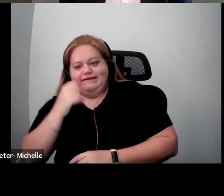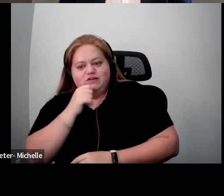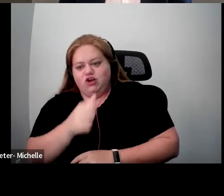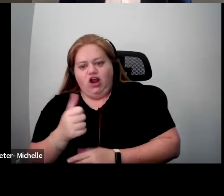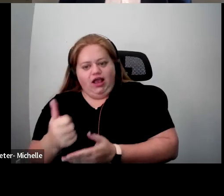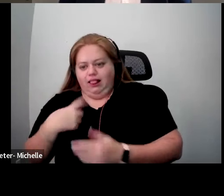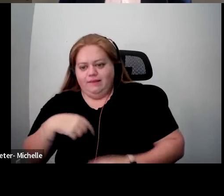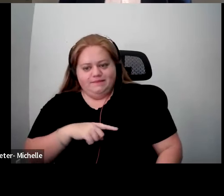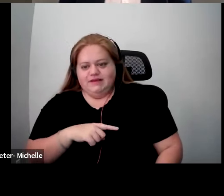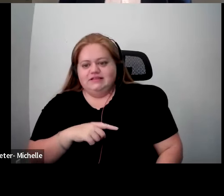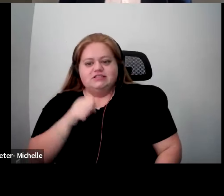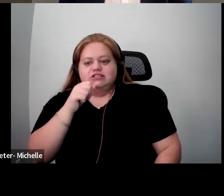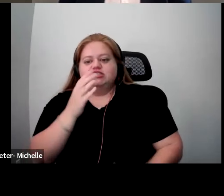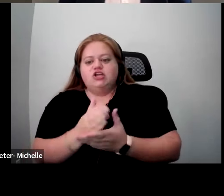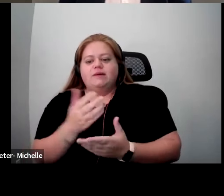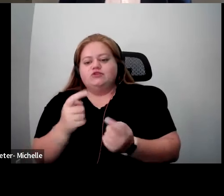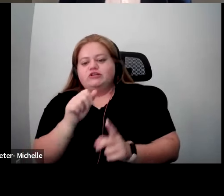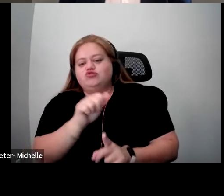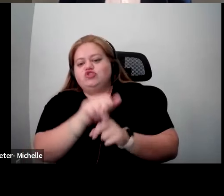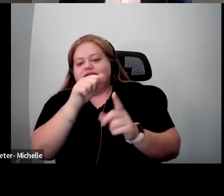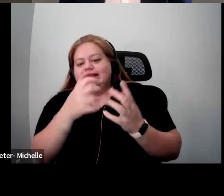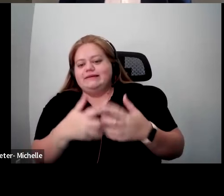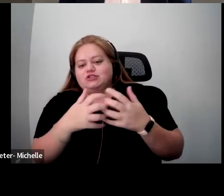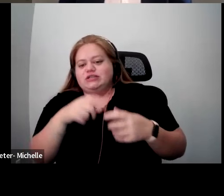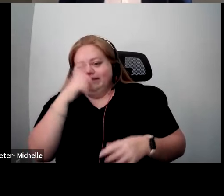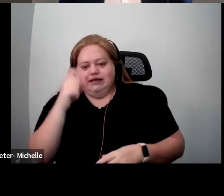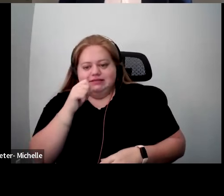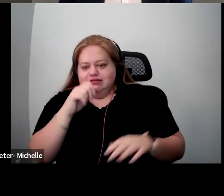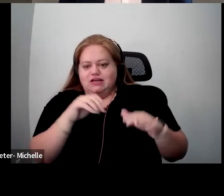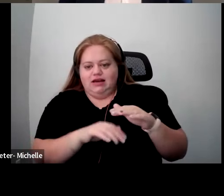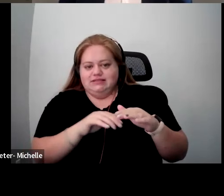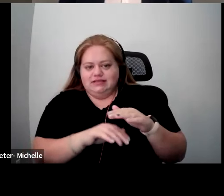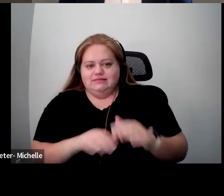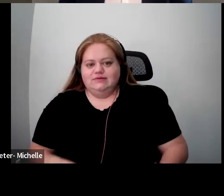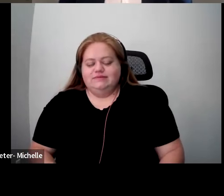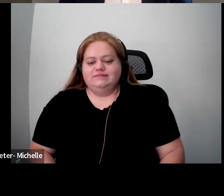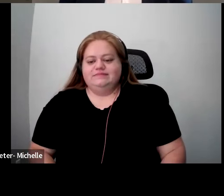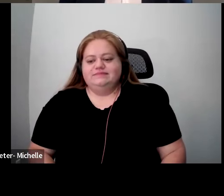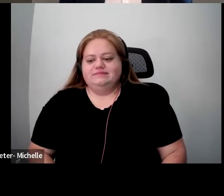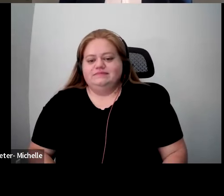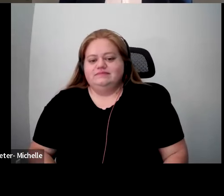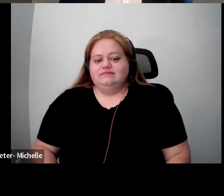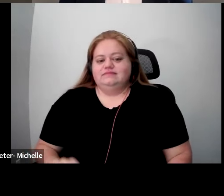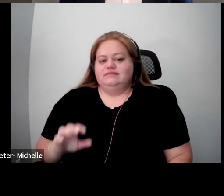because they will sacrifice accessibility by default. I would like to-- sorry,